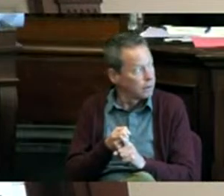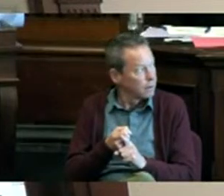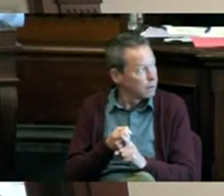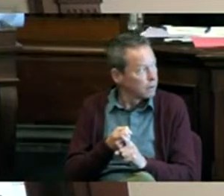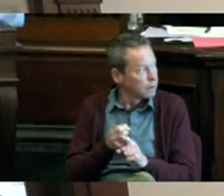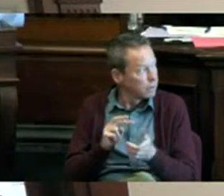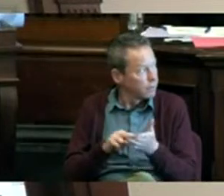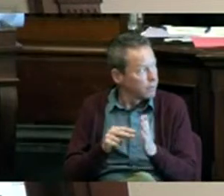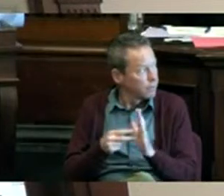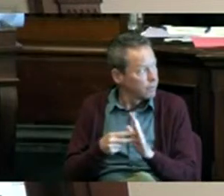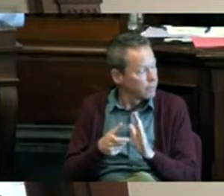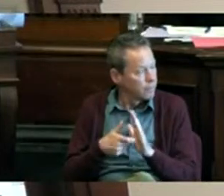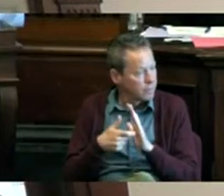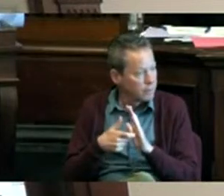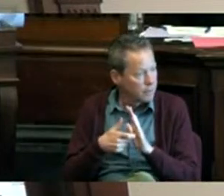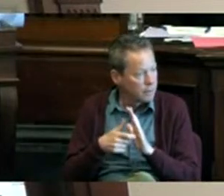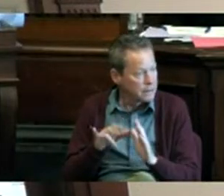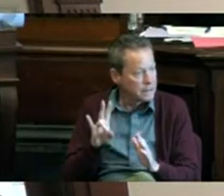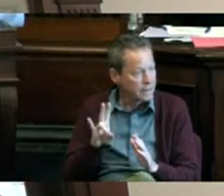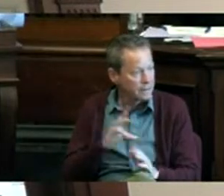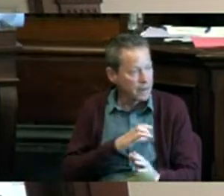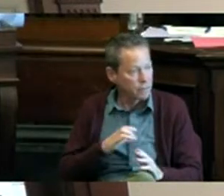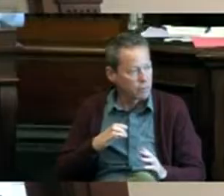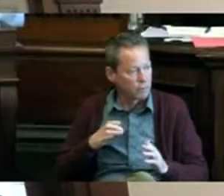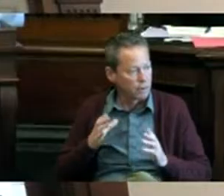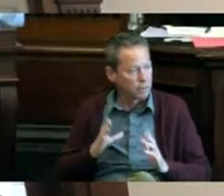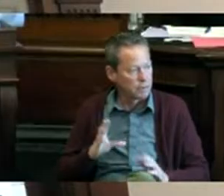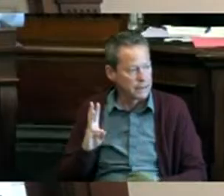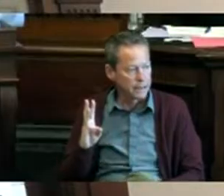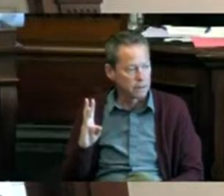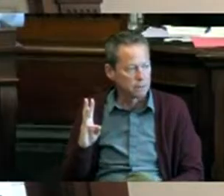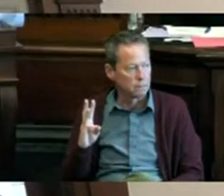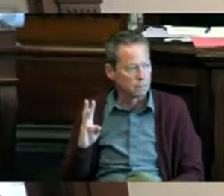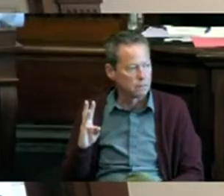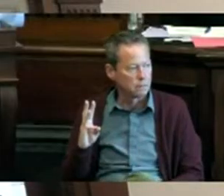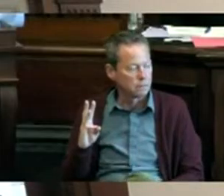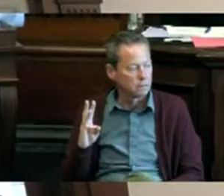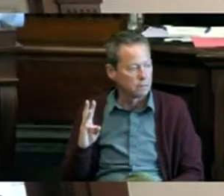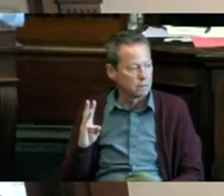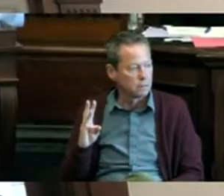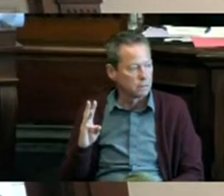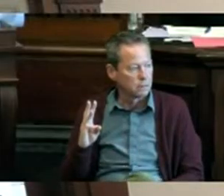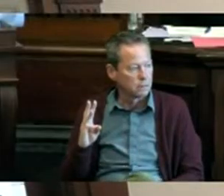And how is that impacted. So